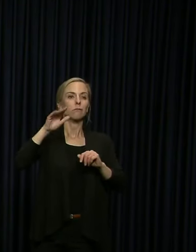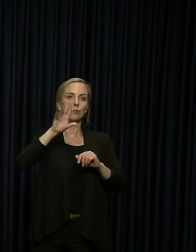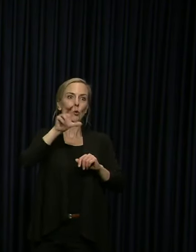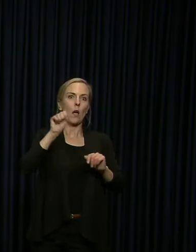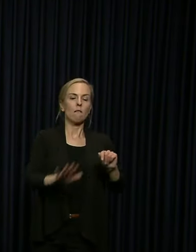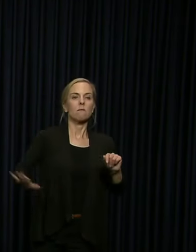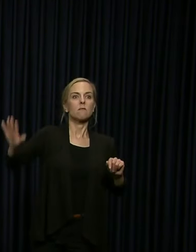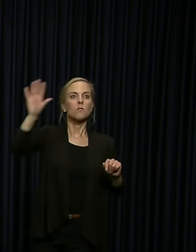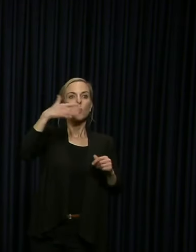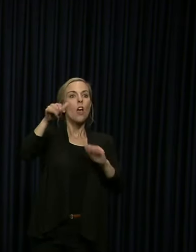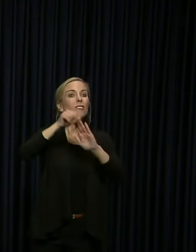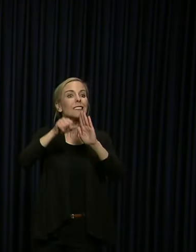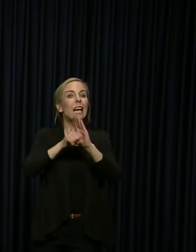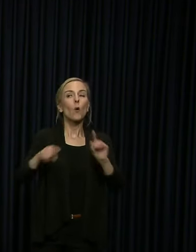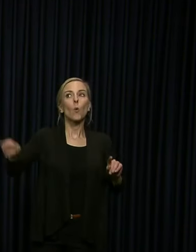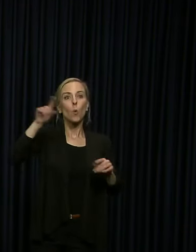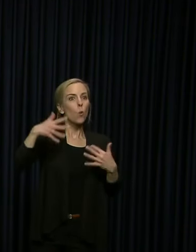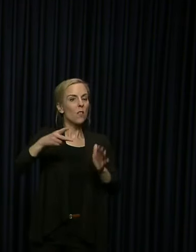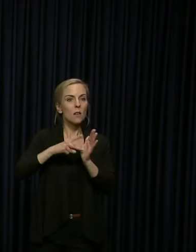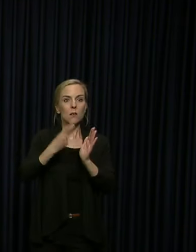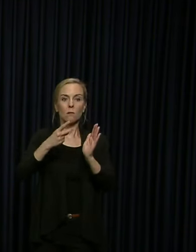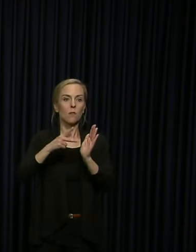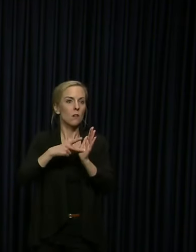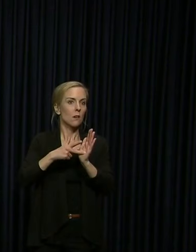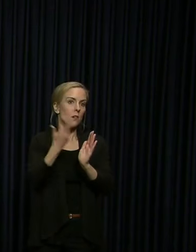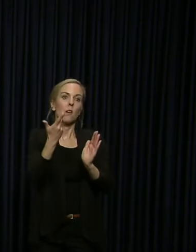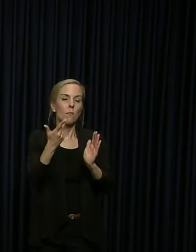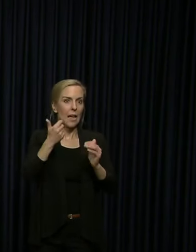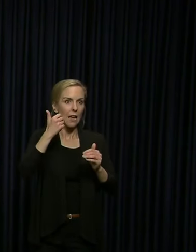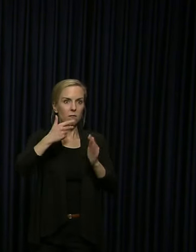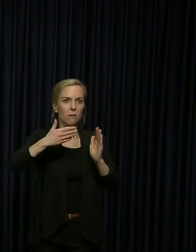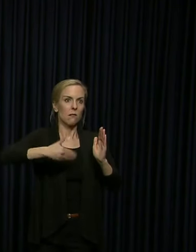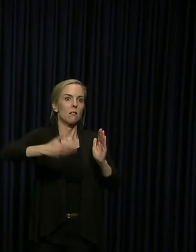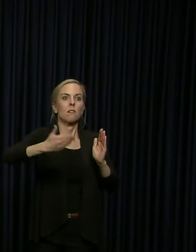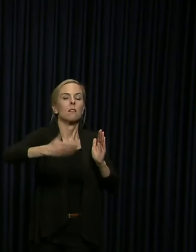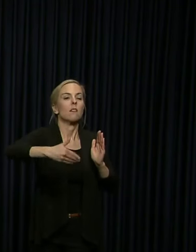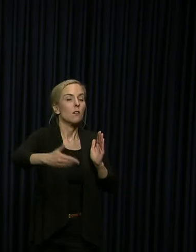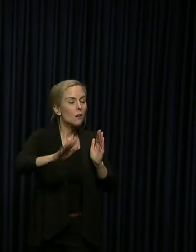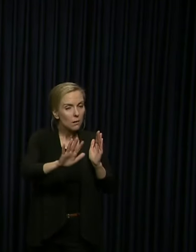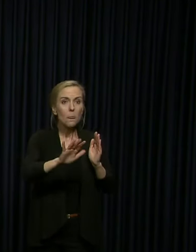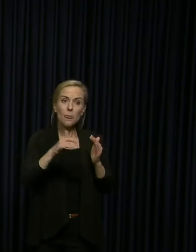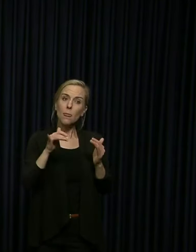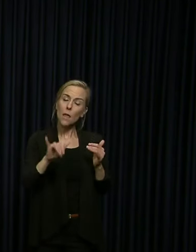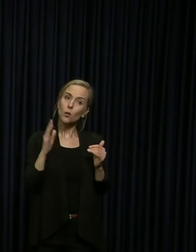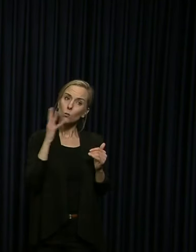BUT, FOLKS, THEYS EVERYWHERE AND EVEN IF ON OUR KENTUCKY MAP THAT